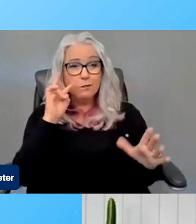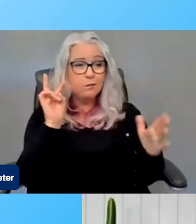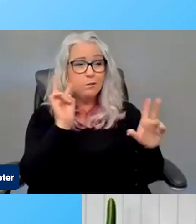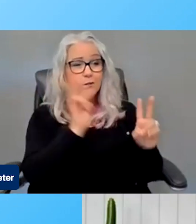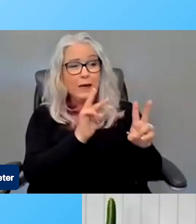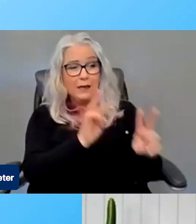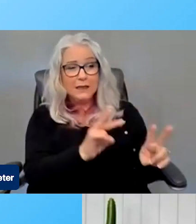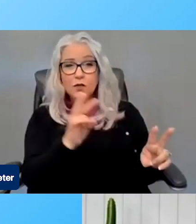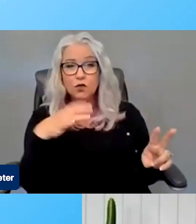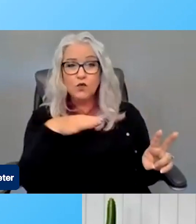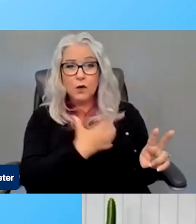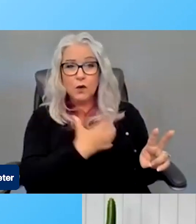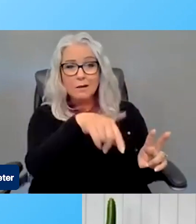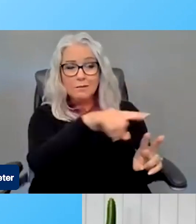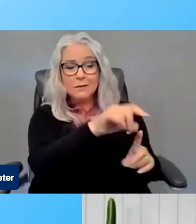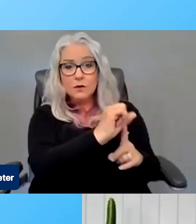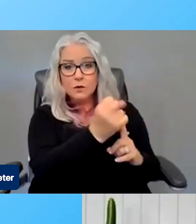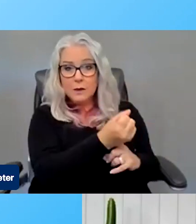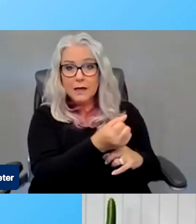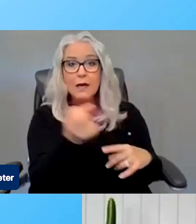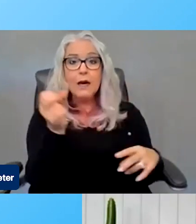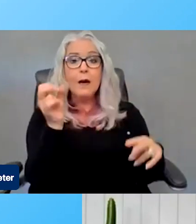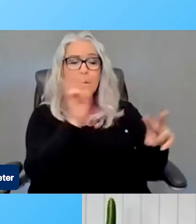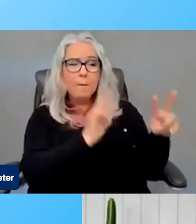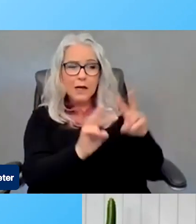And monitoring and the reporting stops.